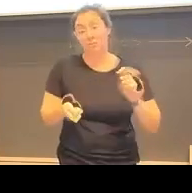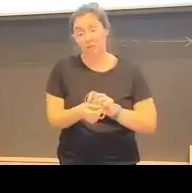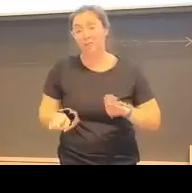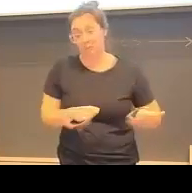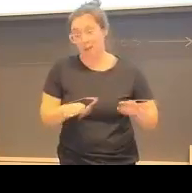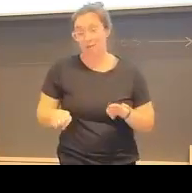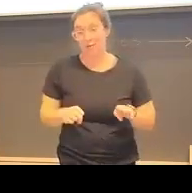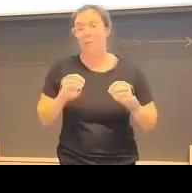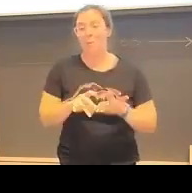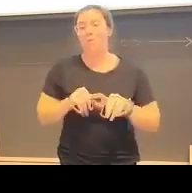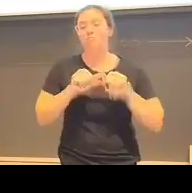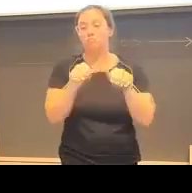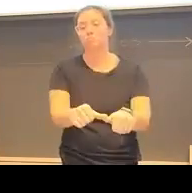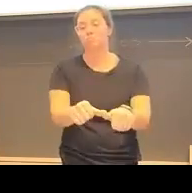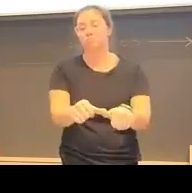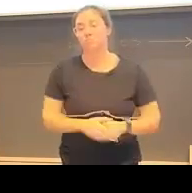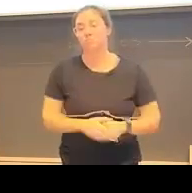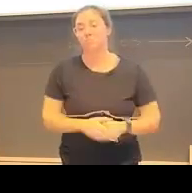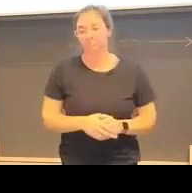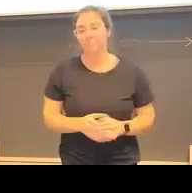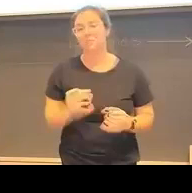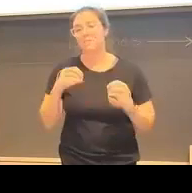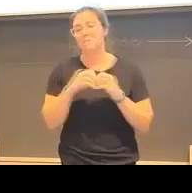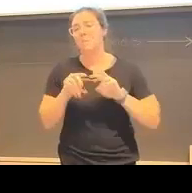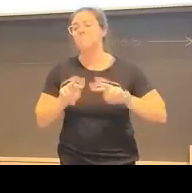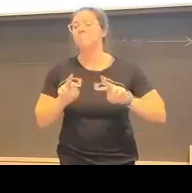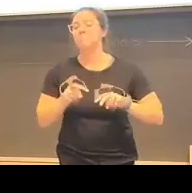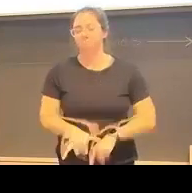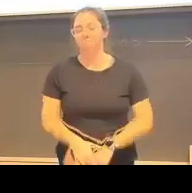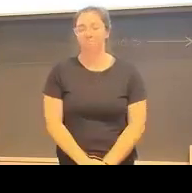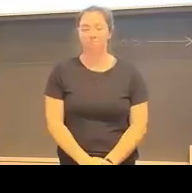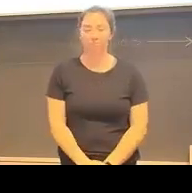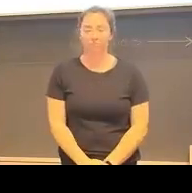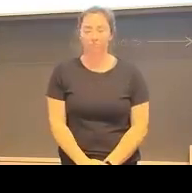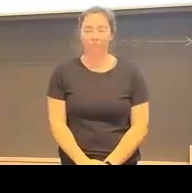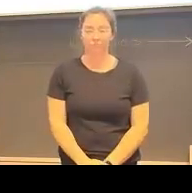in a more sustainable fashion if some time and attention were paid to it as I began to implement